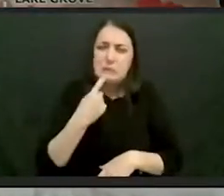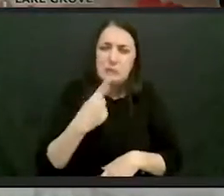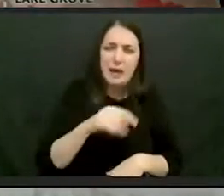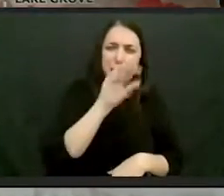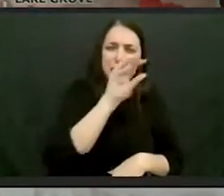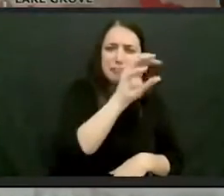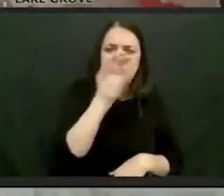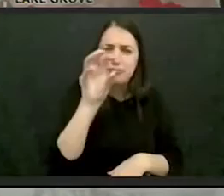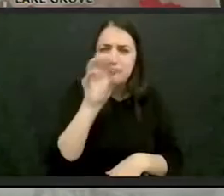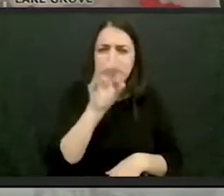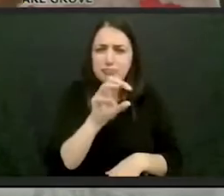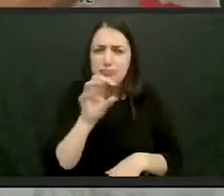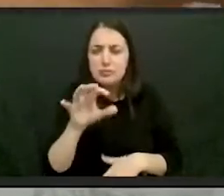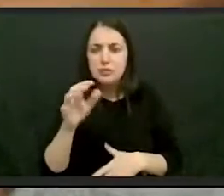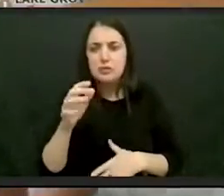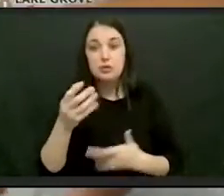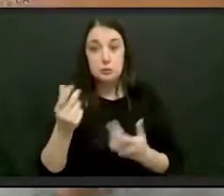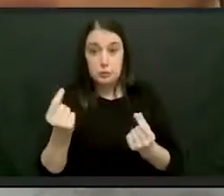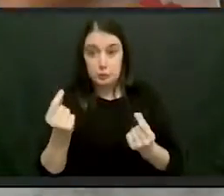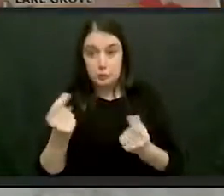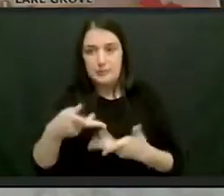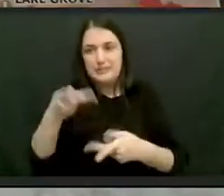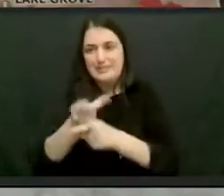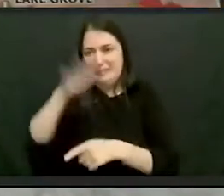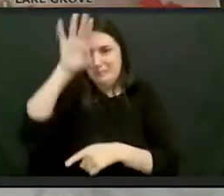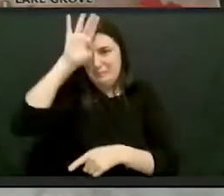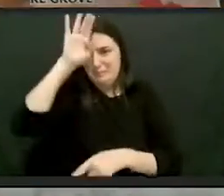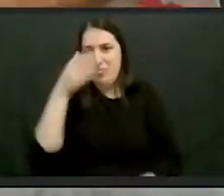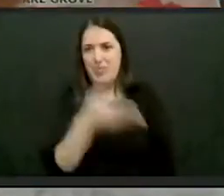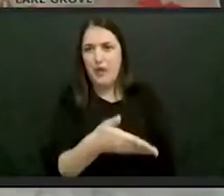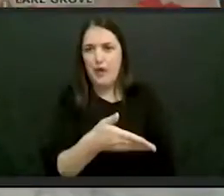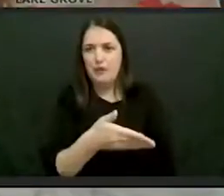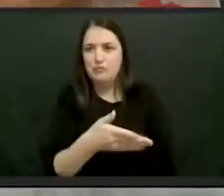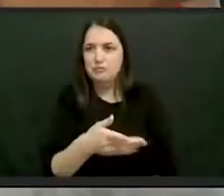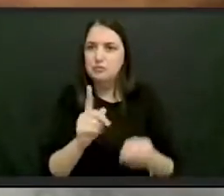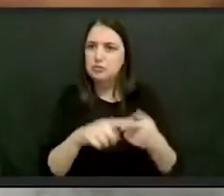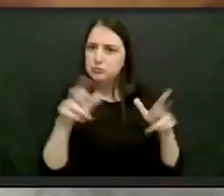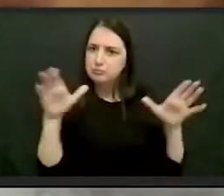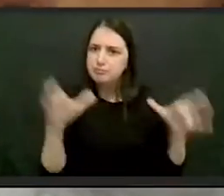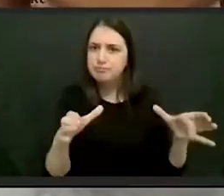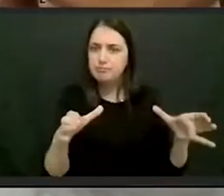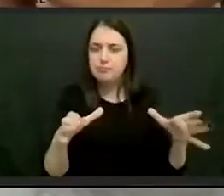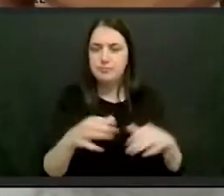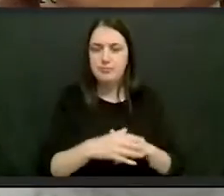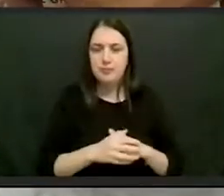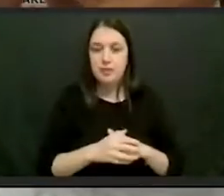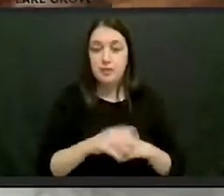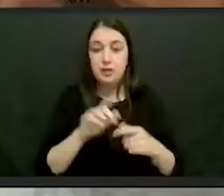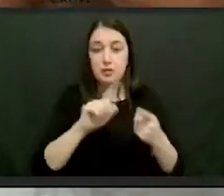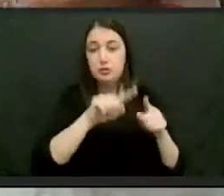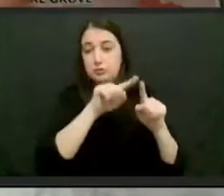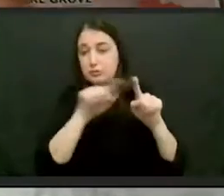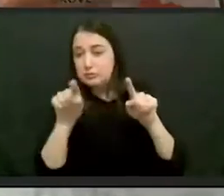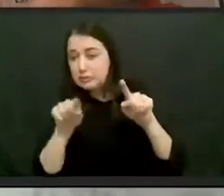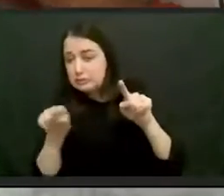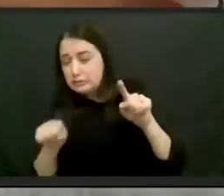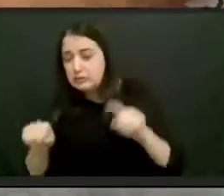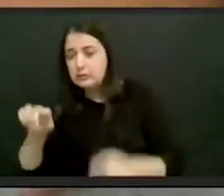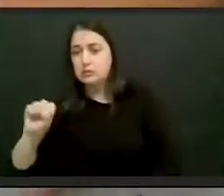firefighters to make sure we can deal with that and that's all the way down, all the way into the Squirrel Creek Grove that's down into here. As you move down to the Mineral King